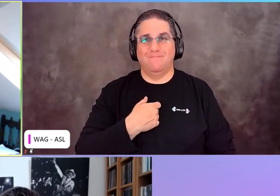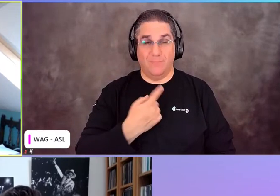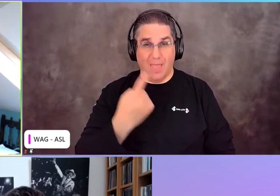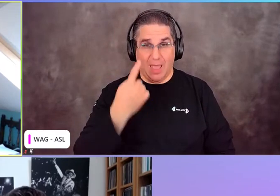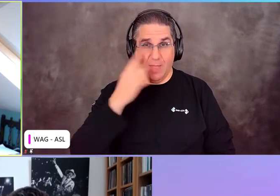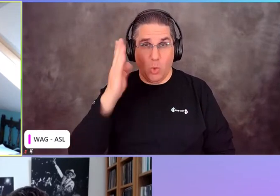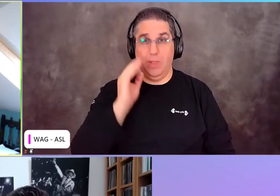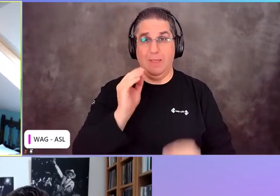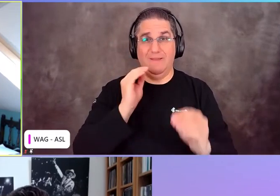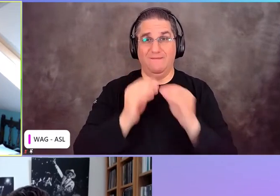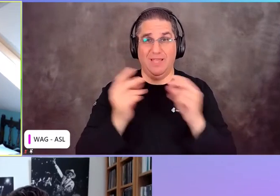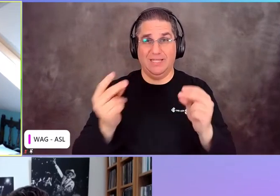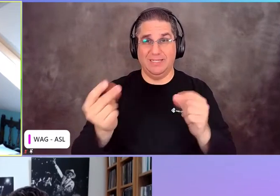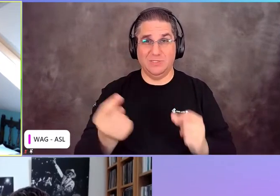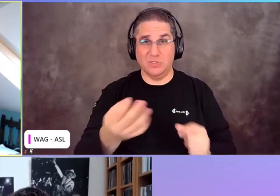here